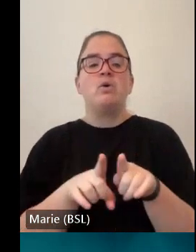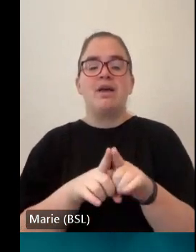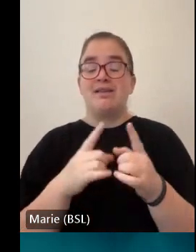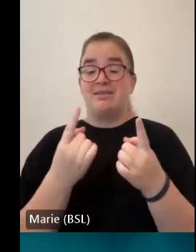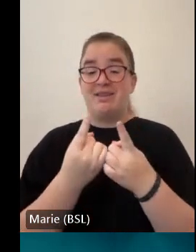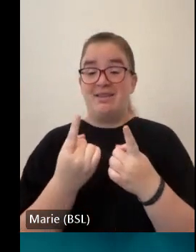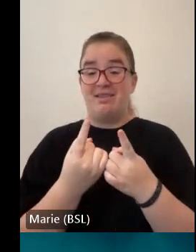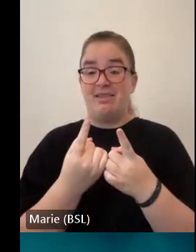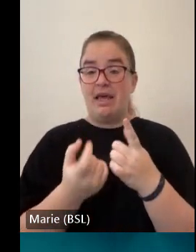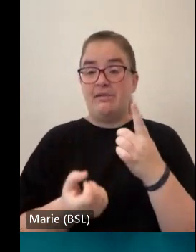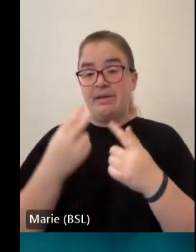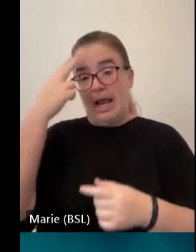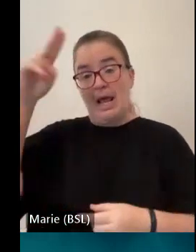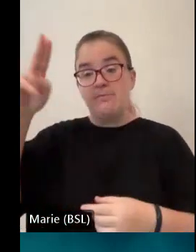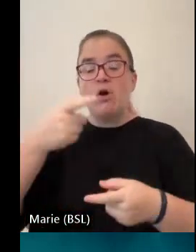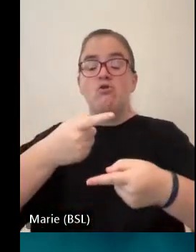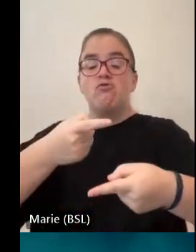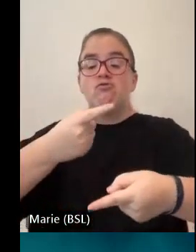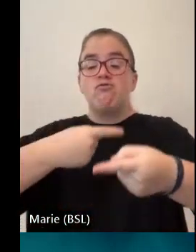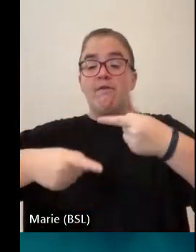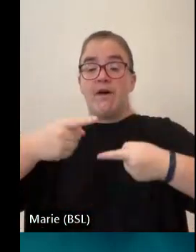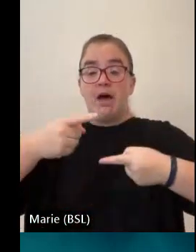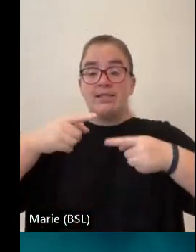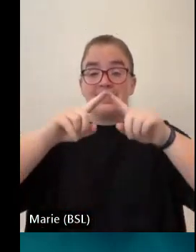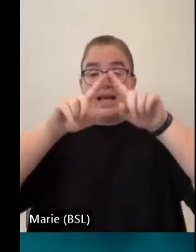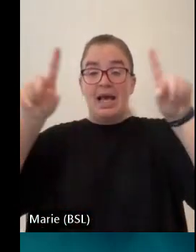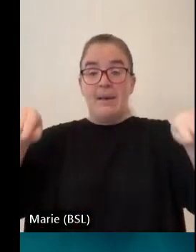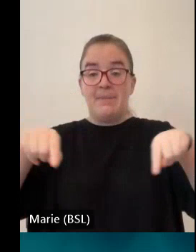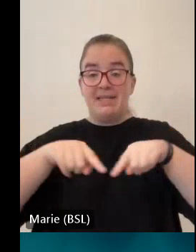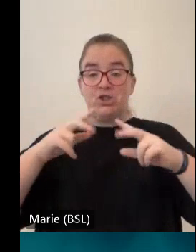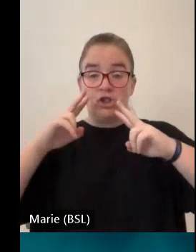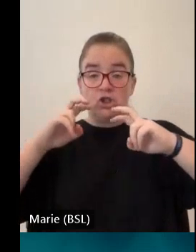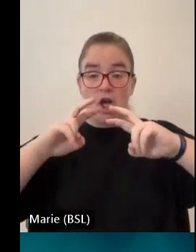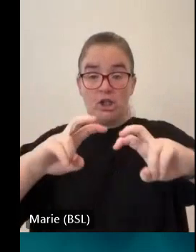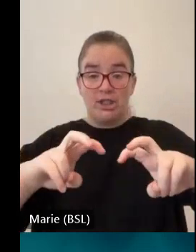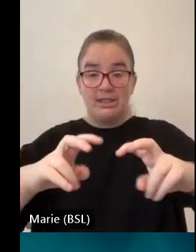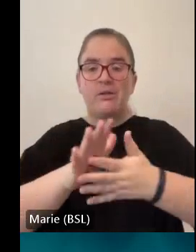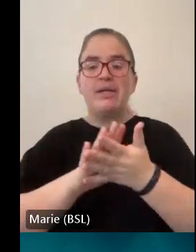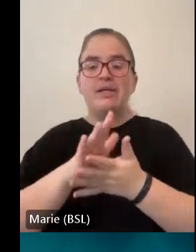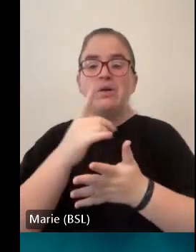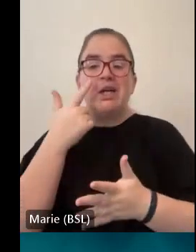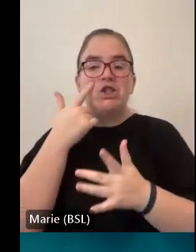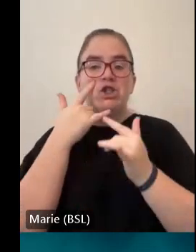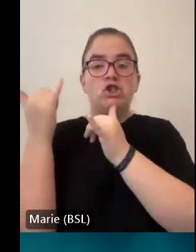where we can we can check whether the image is being used somewhere else or or is online somewhere else.